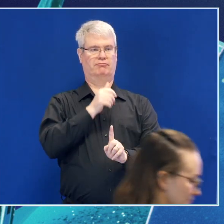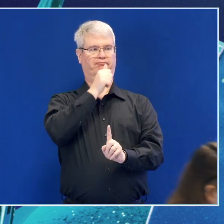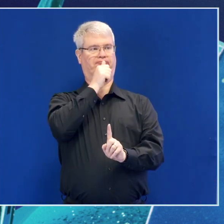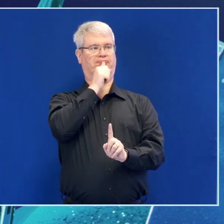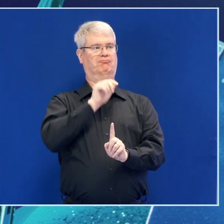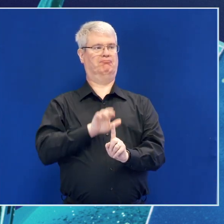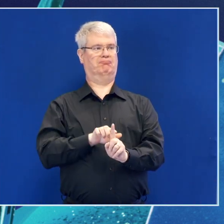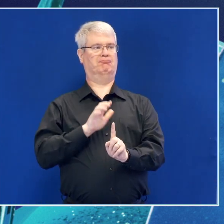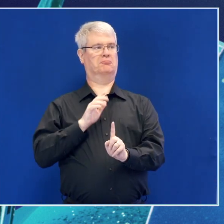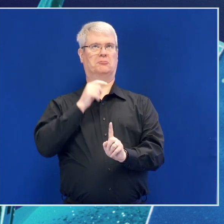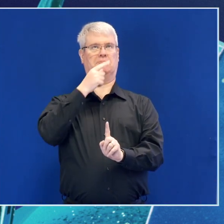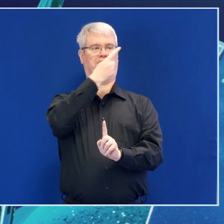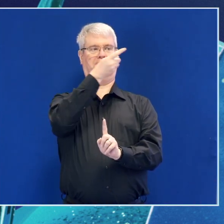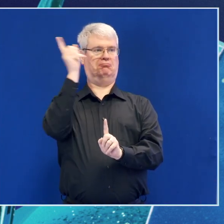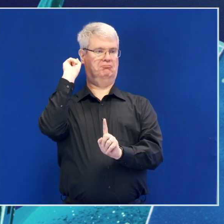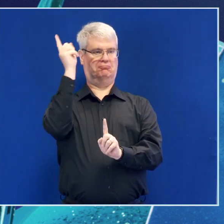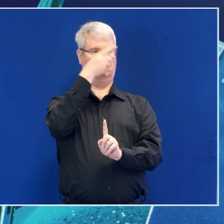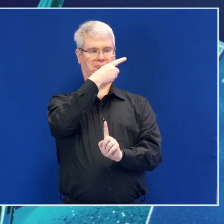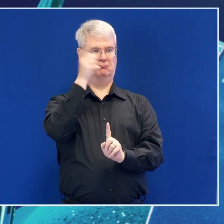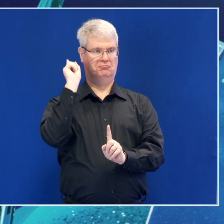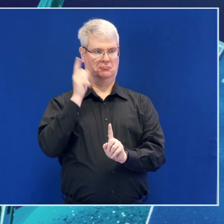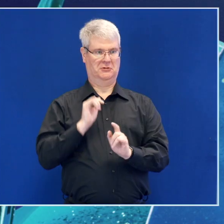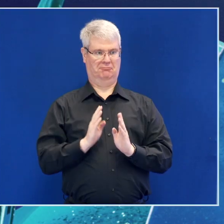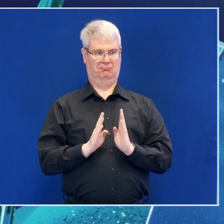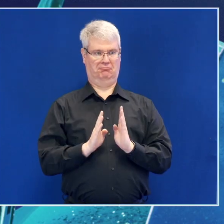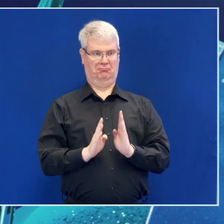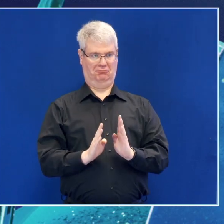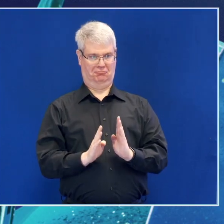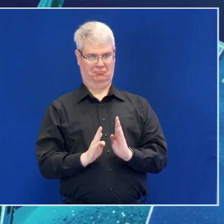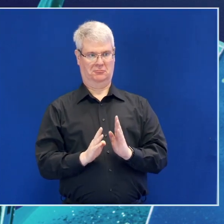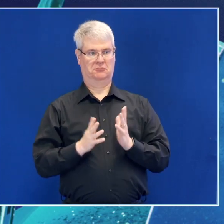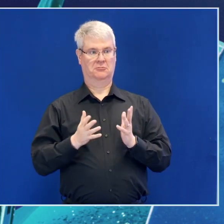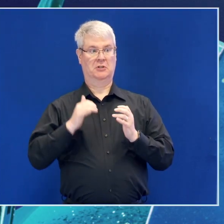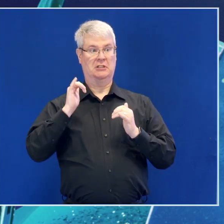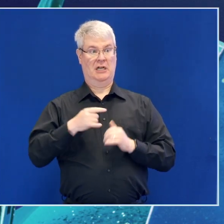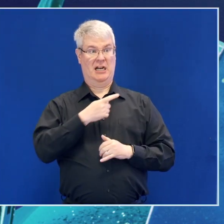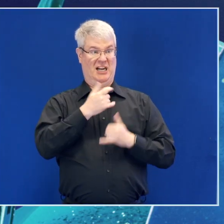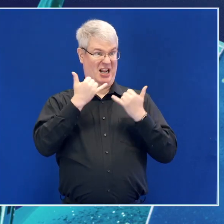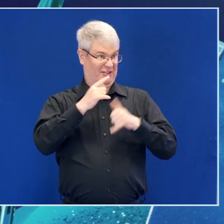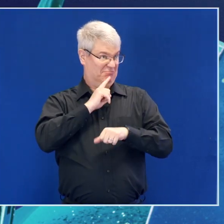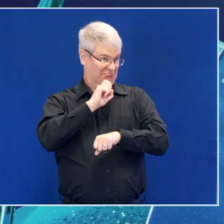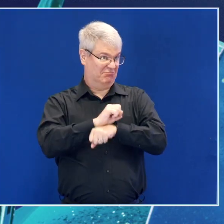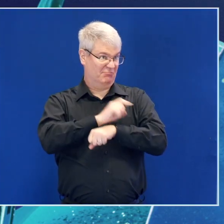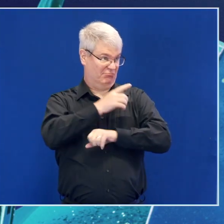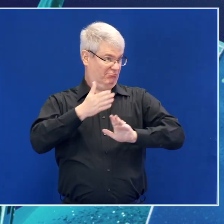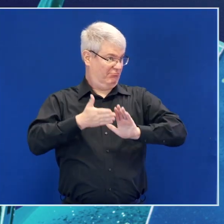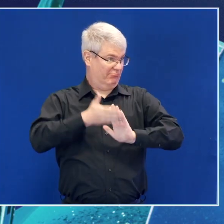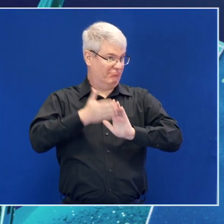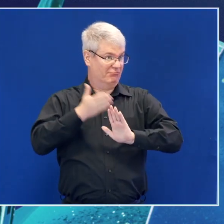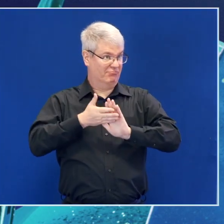So here is a live Microsoft Copilot window. If this looks a little different from the one that you use, it's because I'm internal at Microsoft,